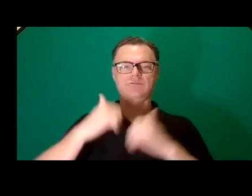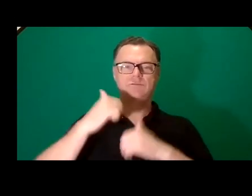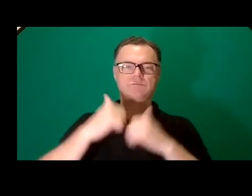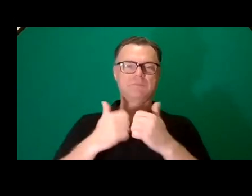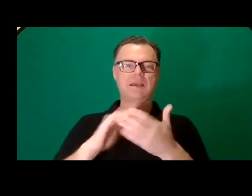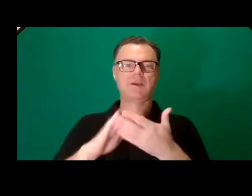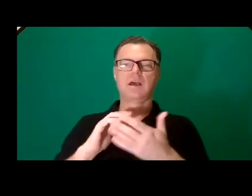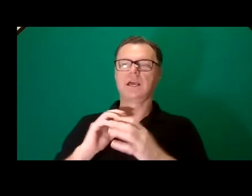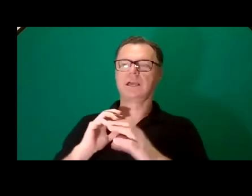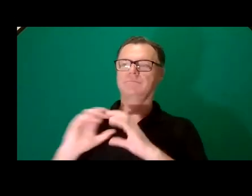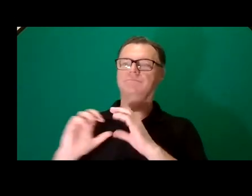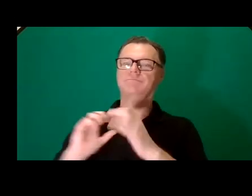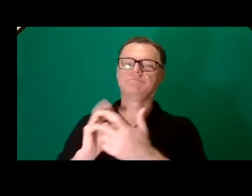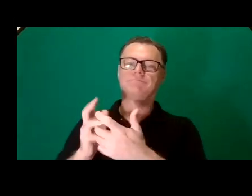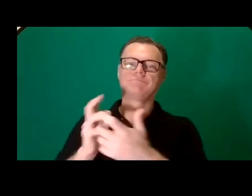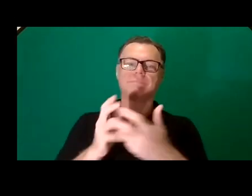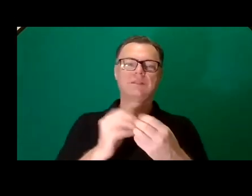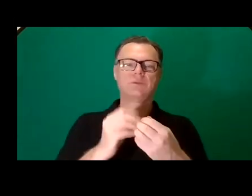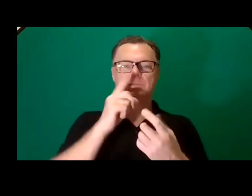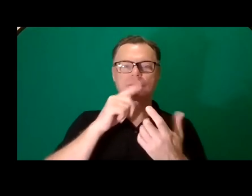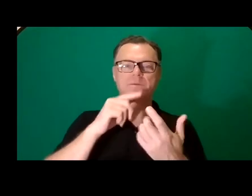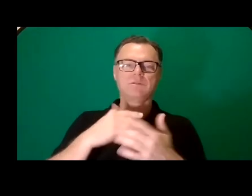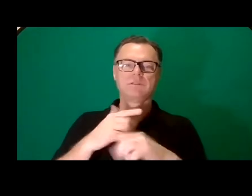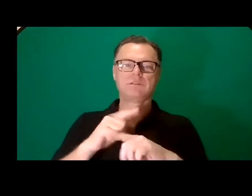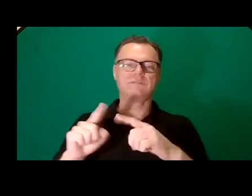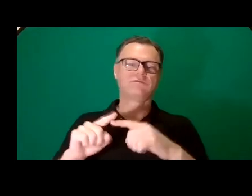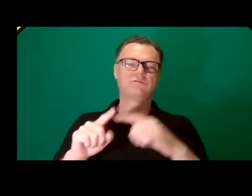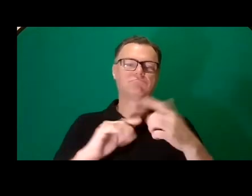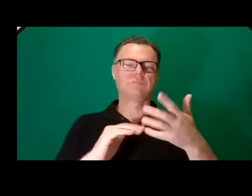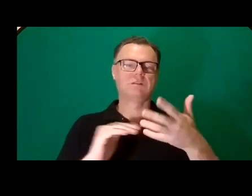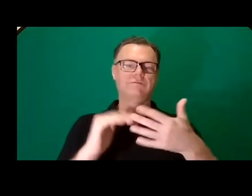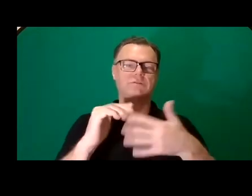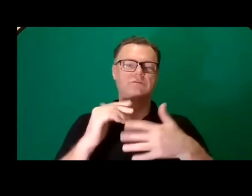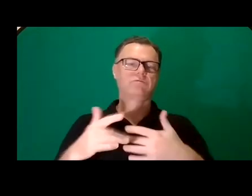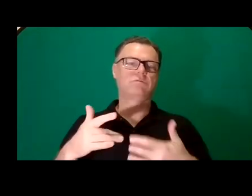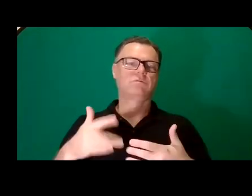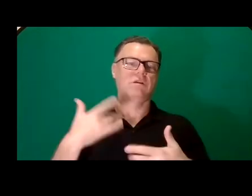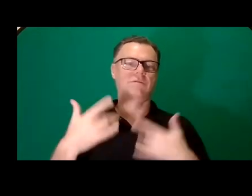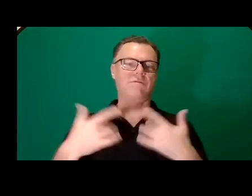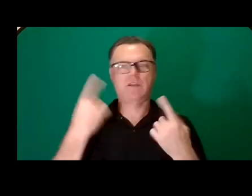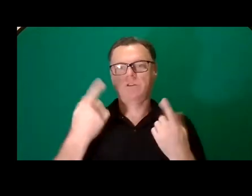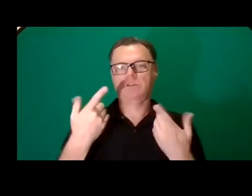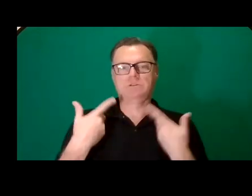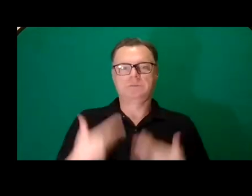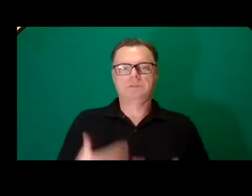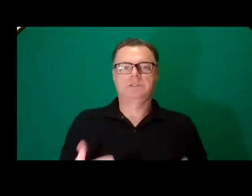and interact with people. On so many levels I just assumed that was who I was. I didn't